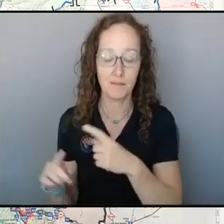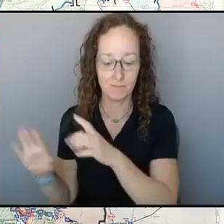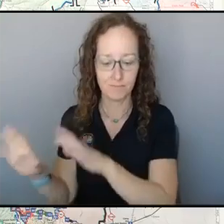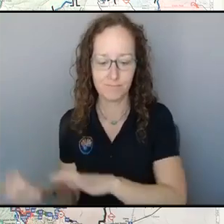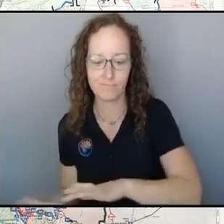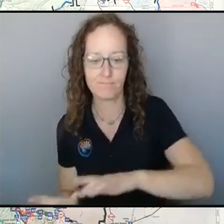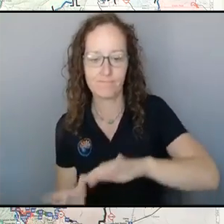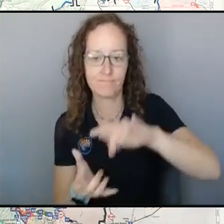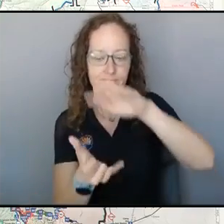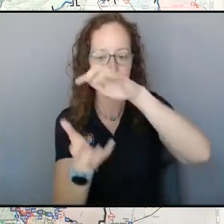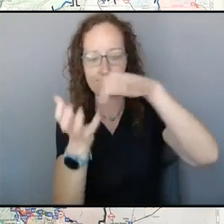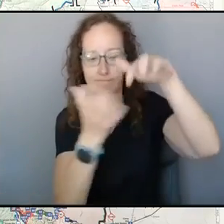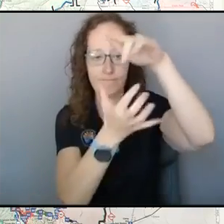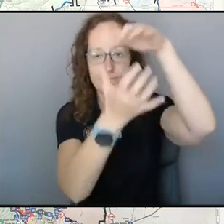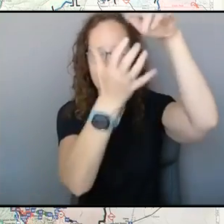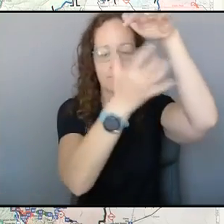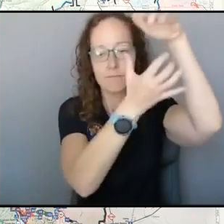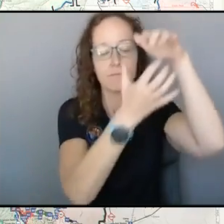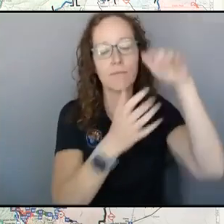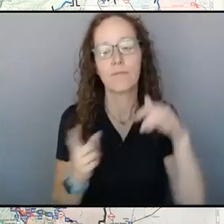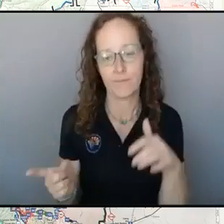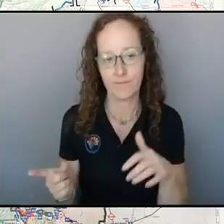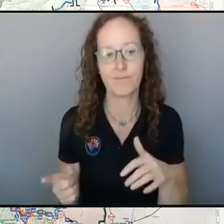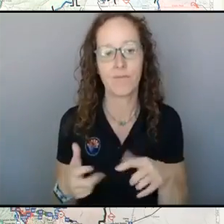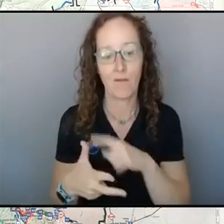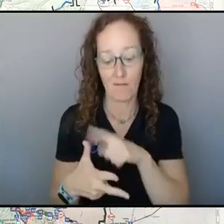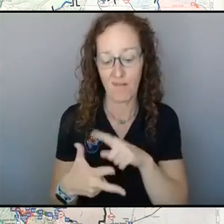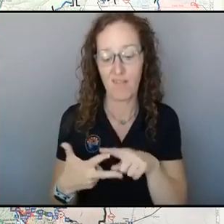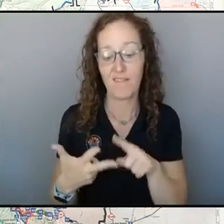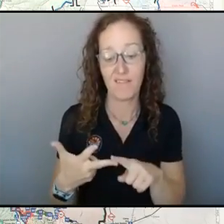instability, lift. The three ingredients that we need for